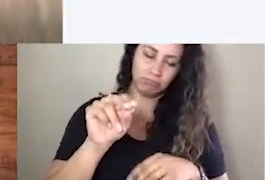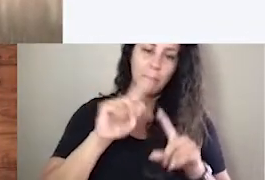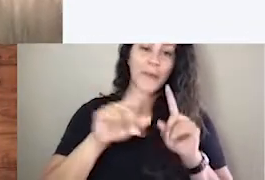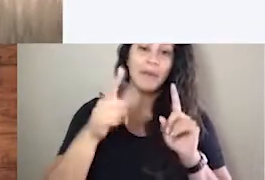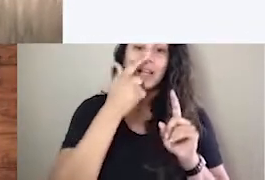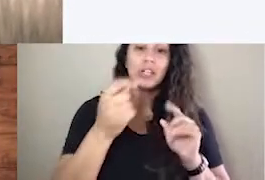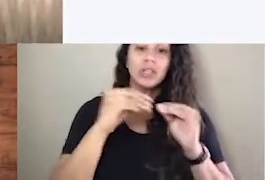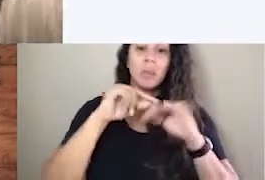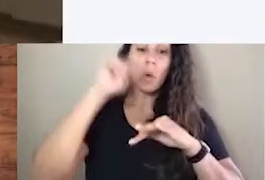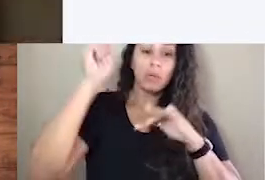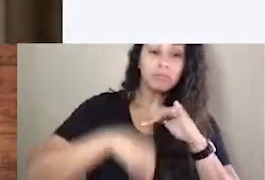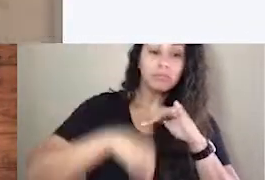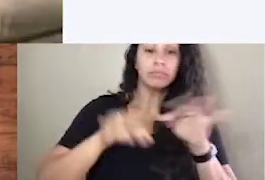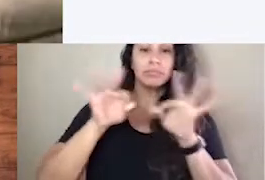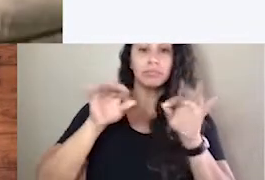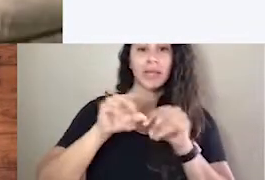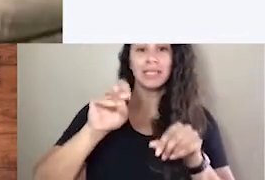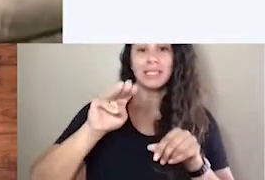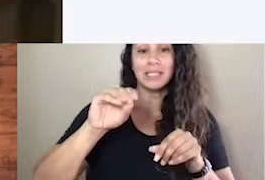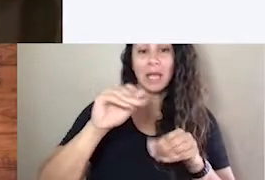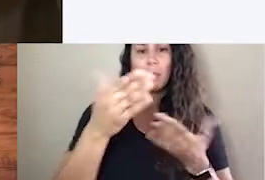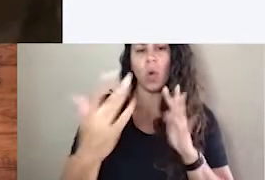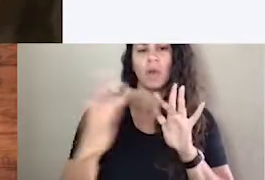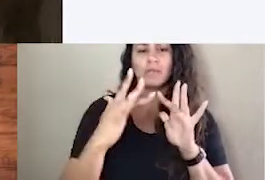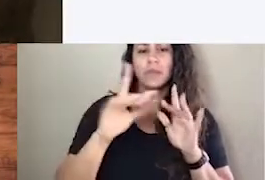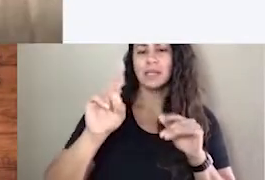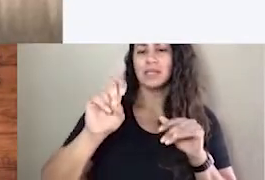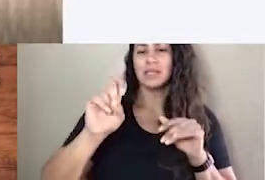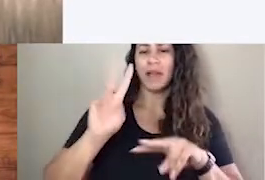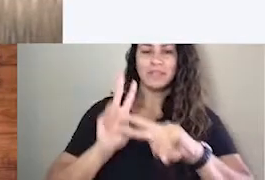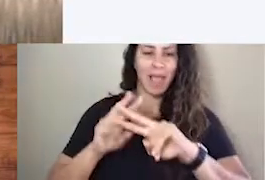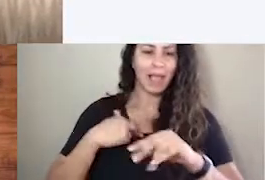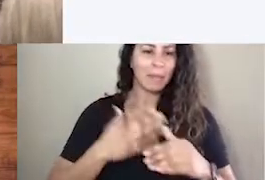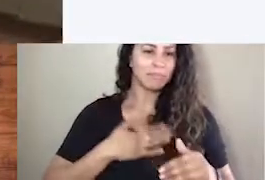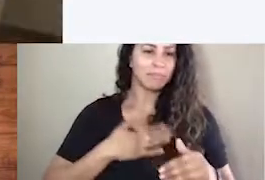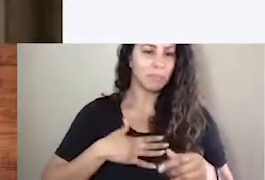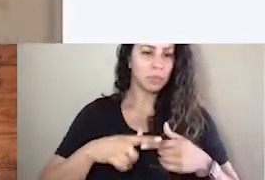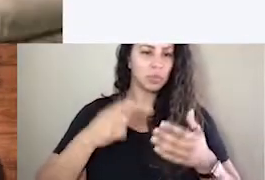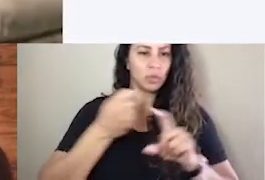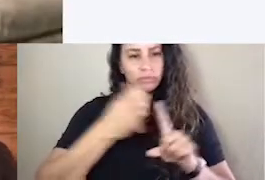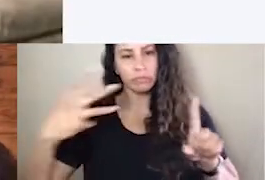ARE INTERESTED IN WHAT WE TALK ABOUT IN THE DEMO, HIT